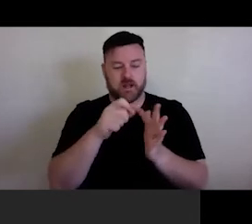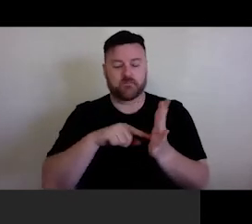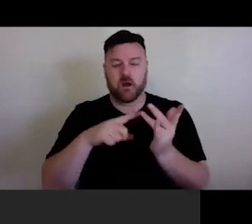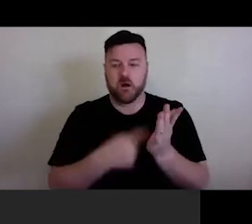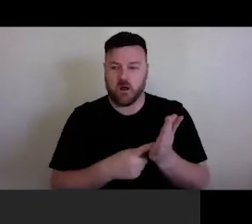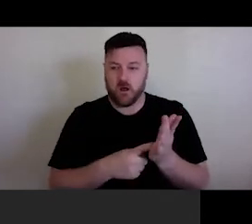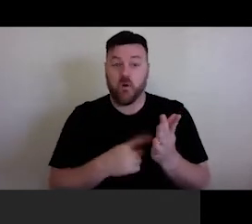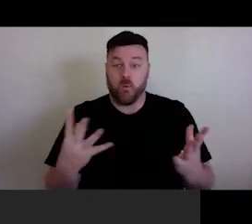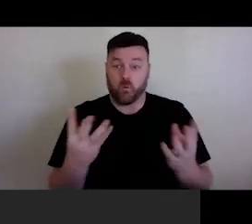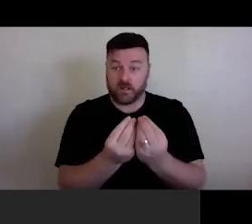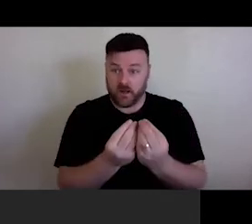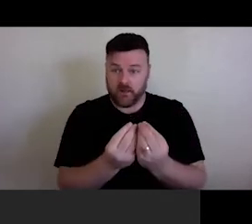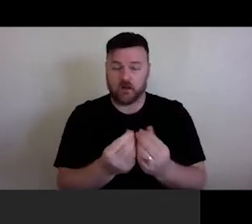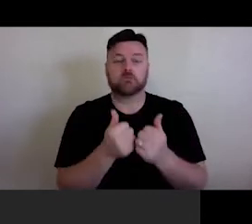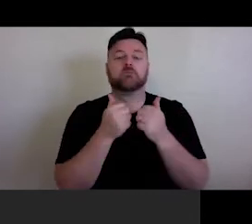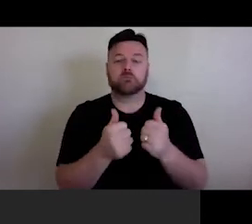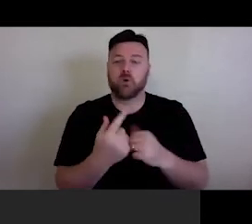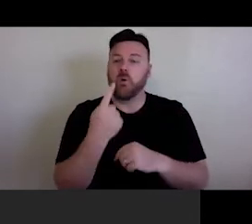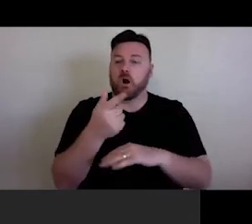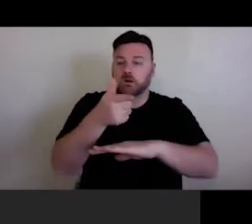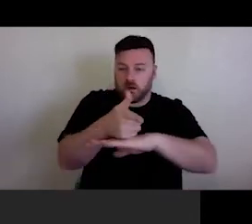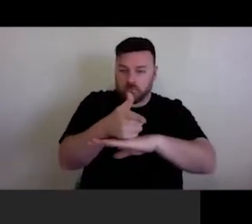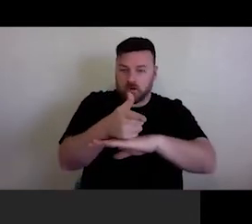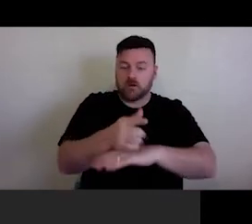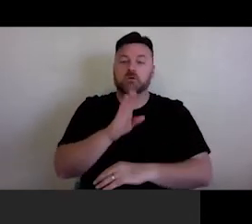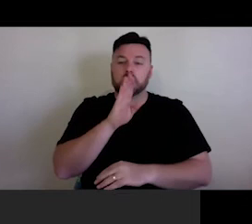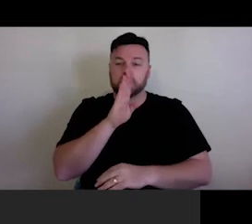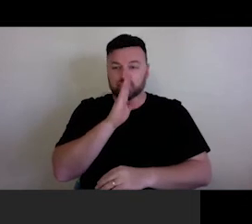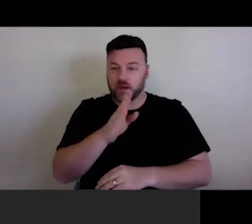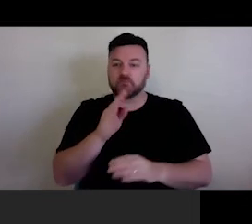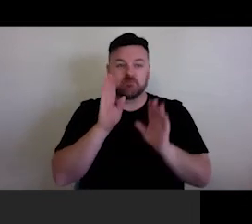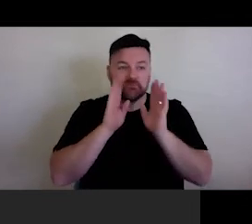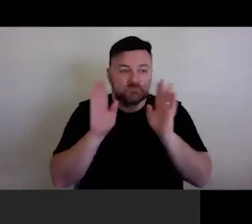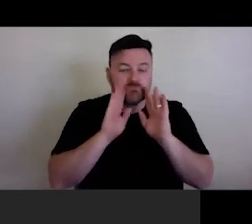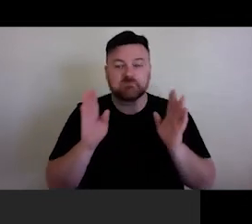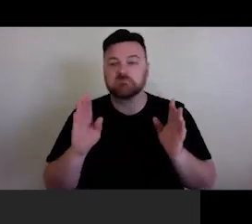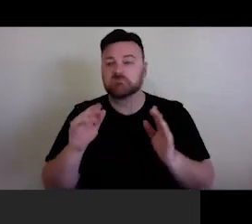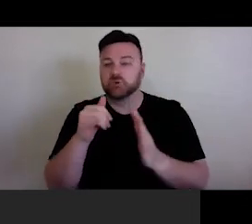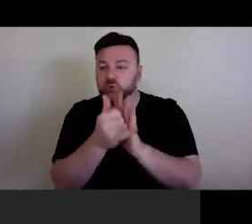really great single camera shot going to Facebook Live or YouTube Live or wherever it is you're streaming where a really great